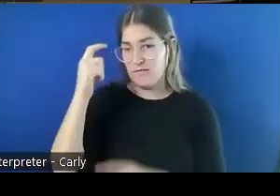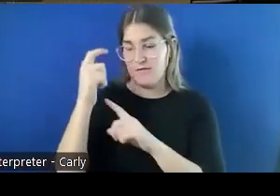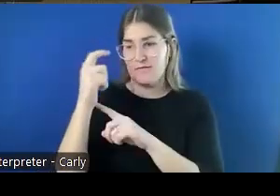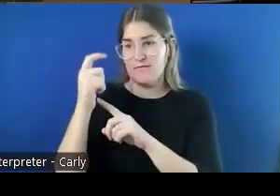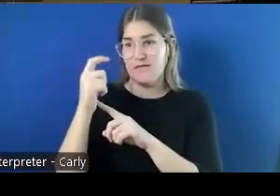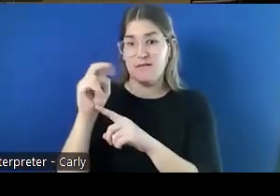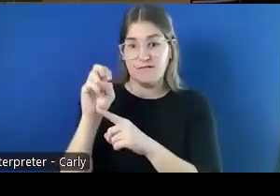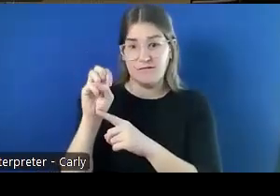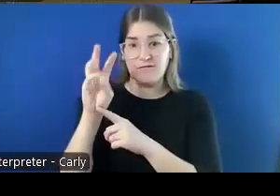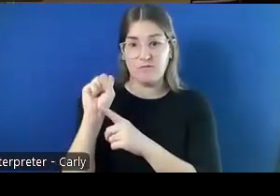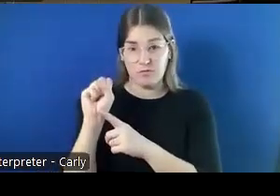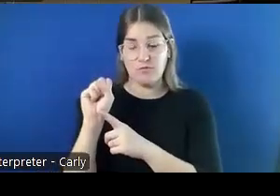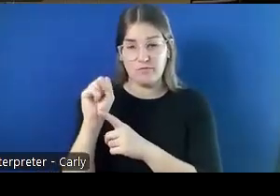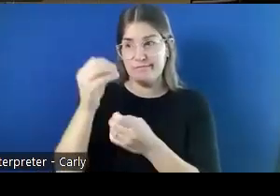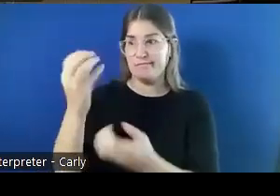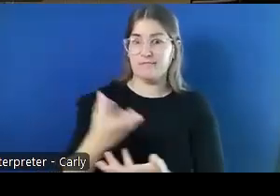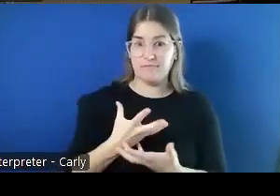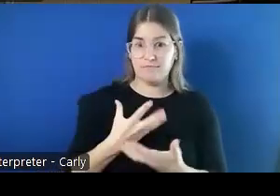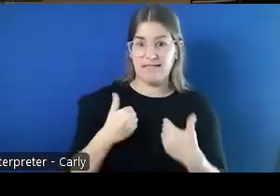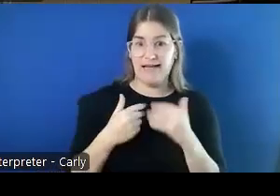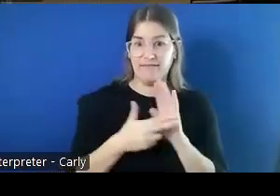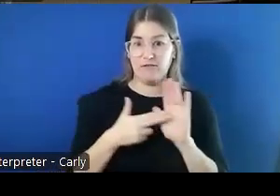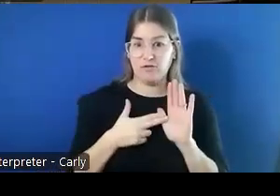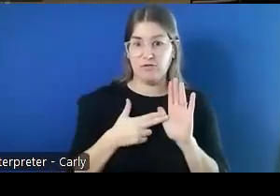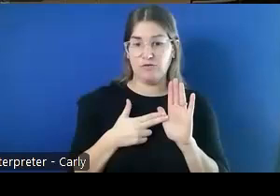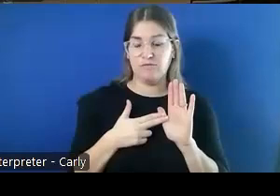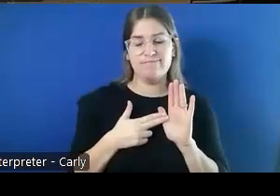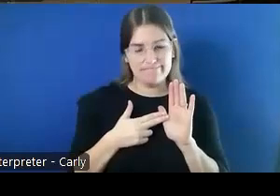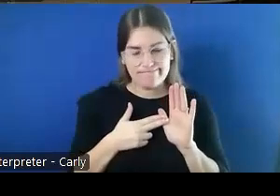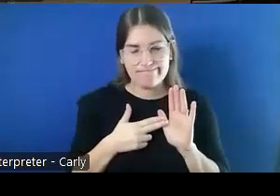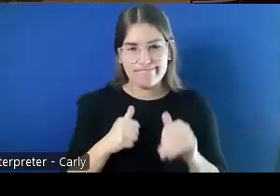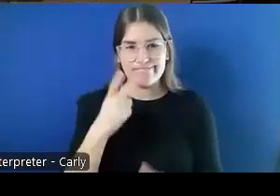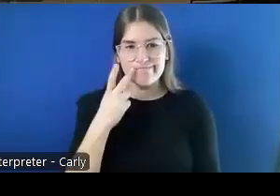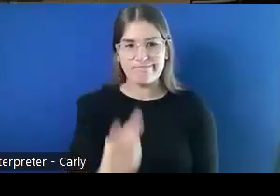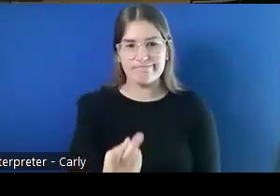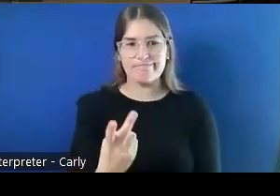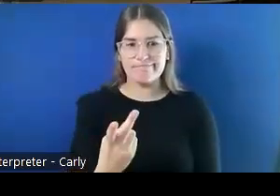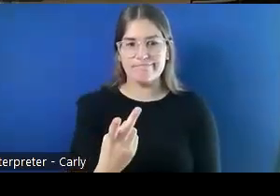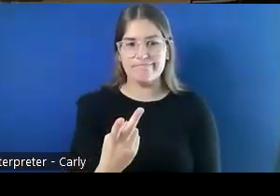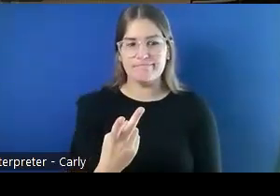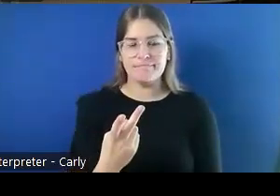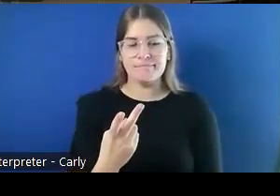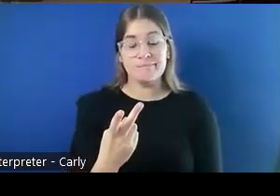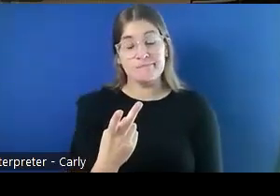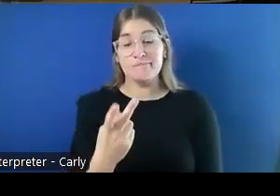have some sort of condition you know so I can see a lot of ways it serves as a vehicle really right